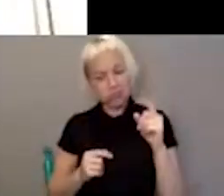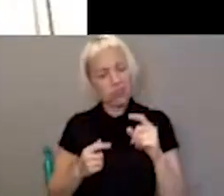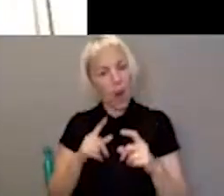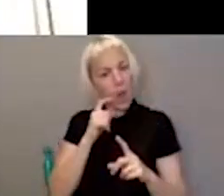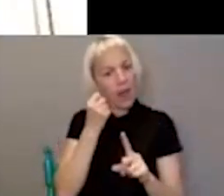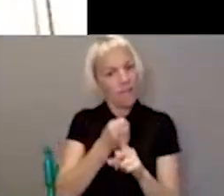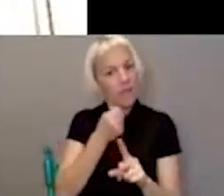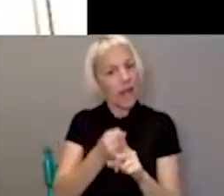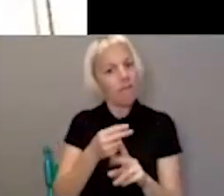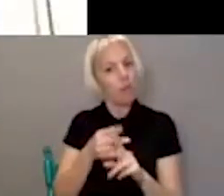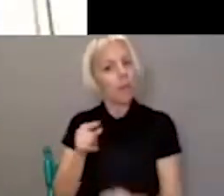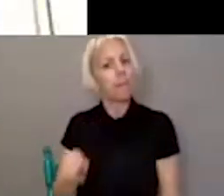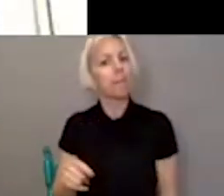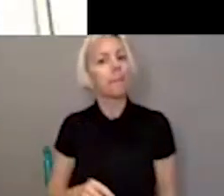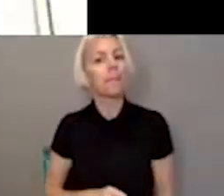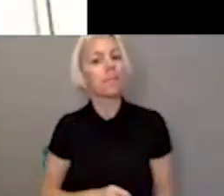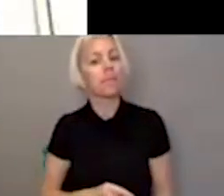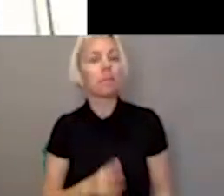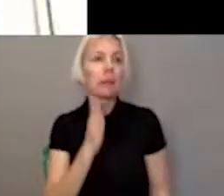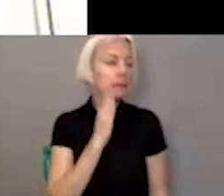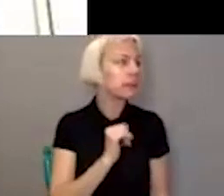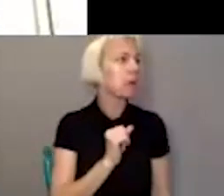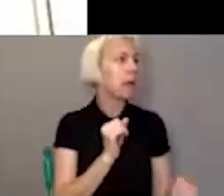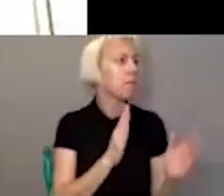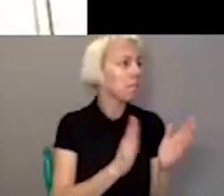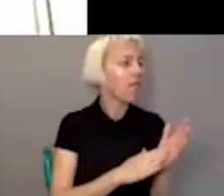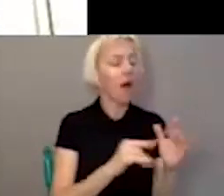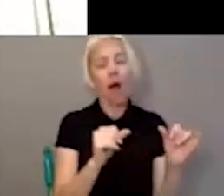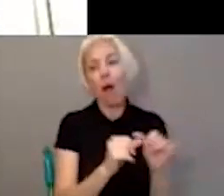it that helps me connect with somebody so that we can just get to some point where we